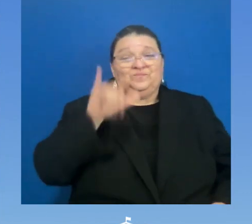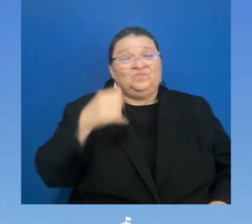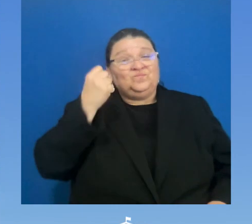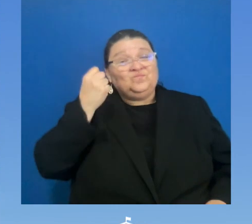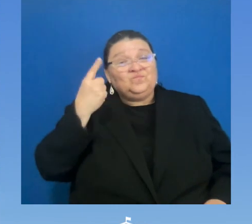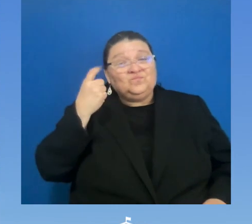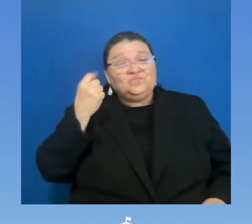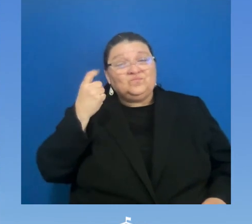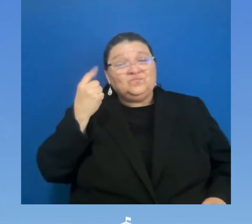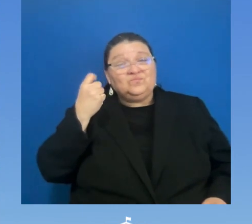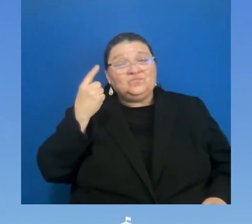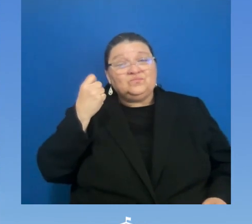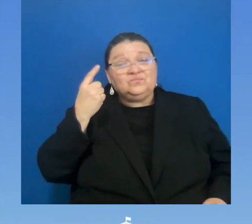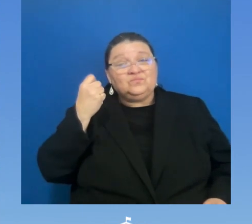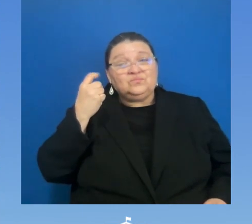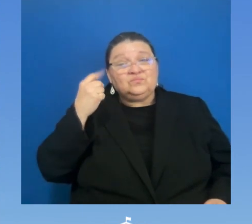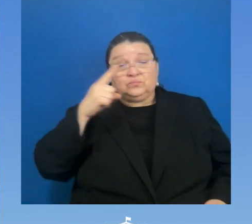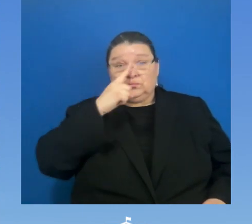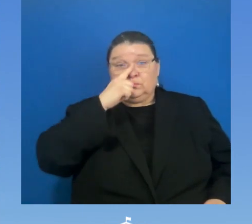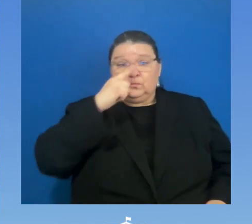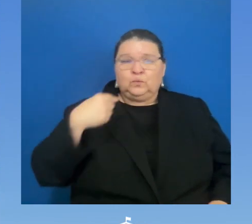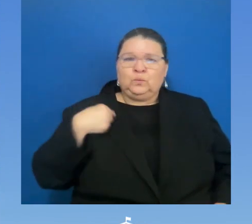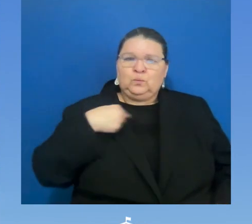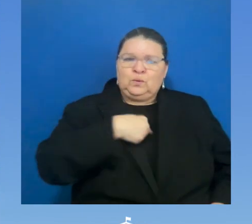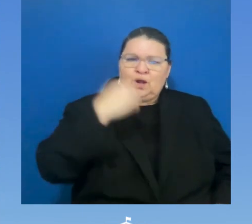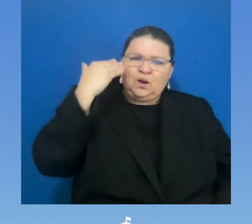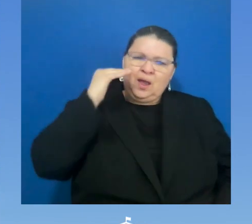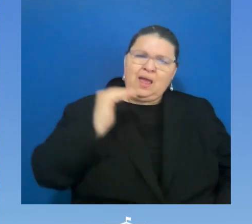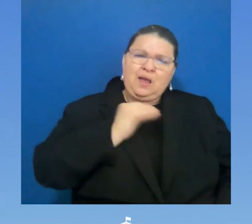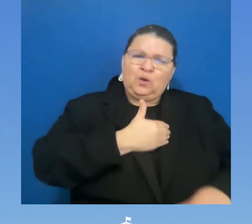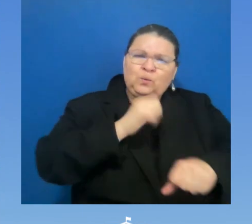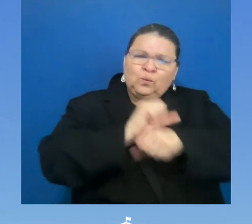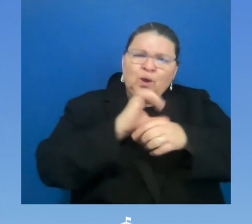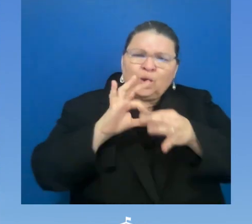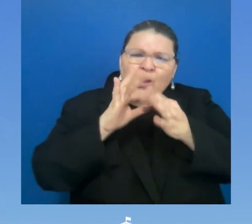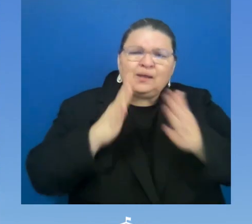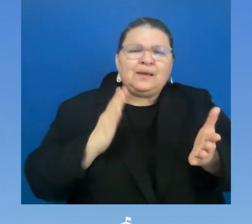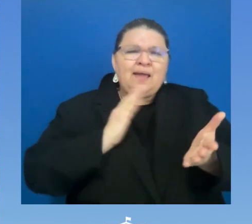and how much we pay them and what they're where they live, that everybody knows that.